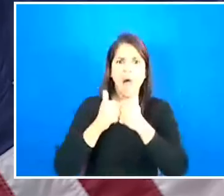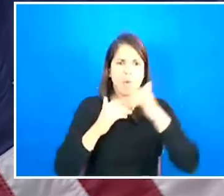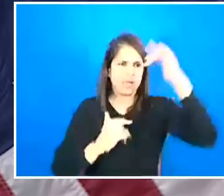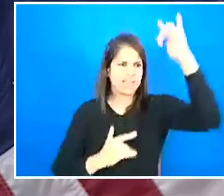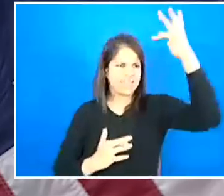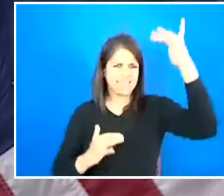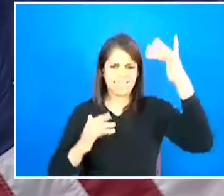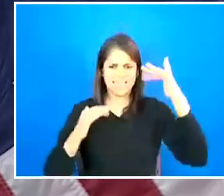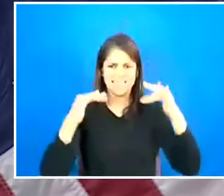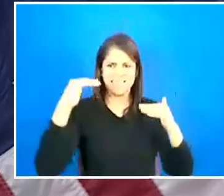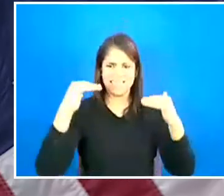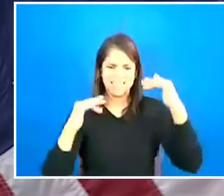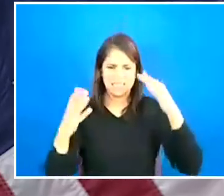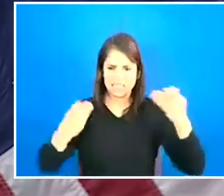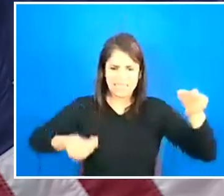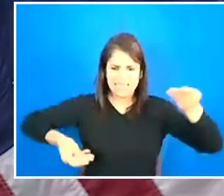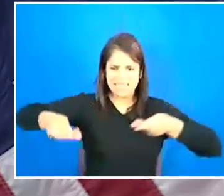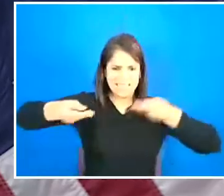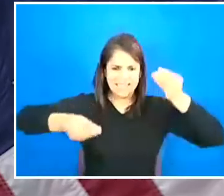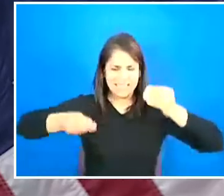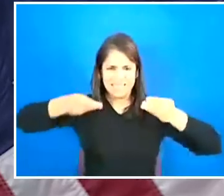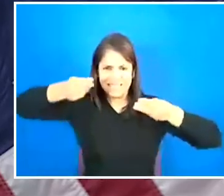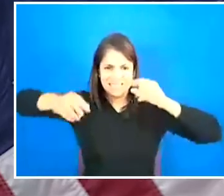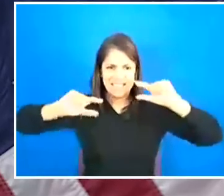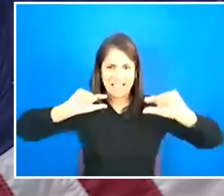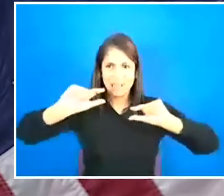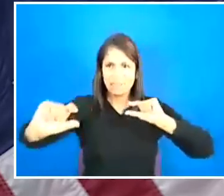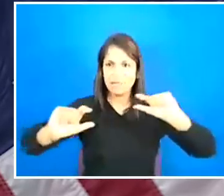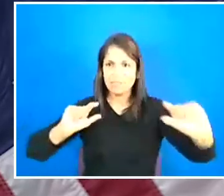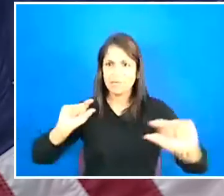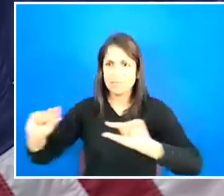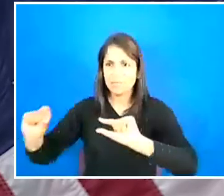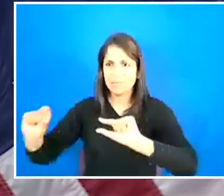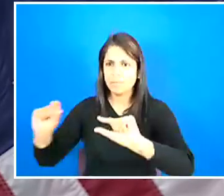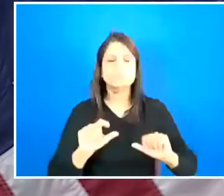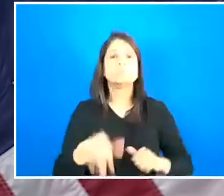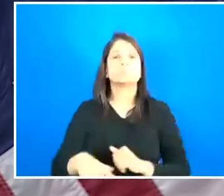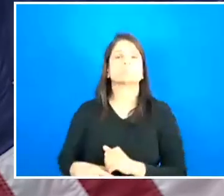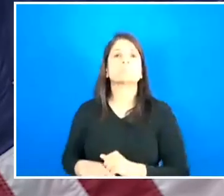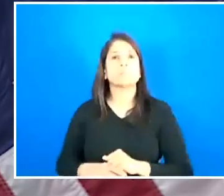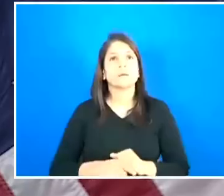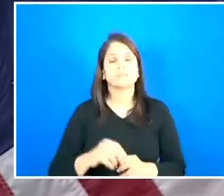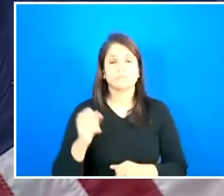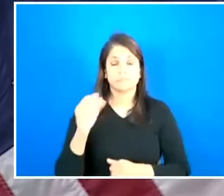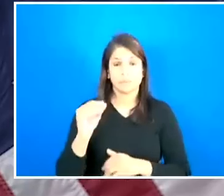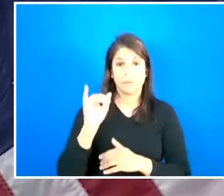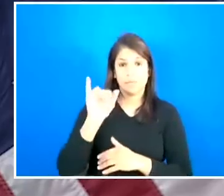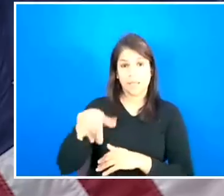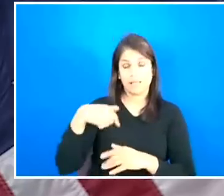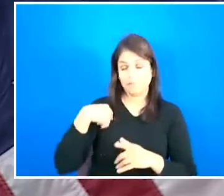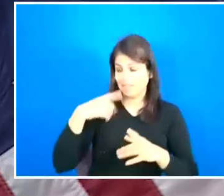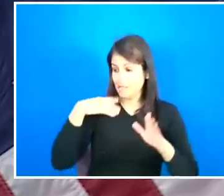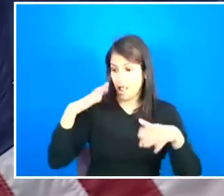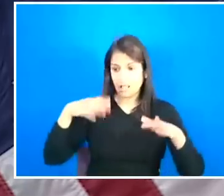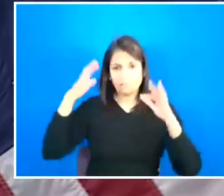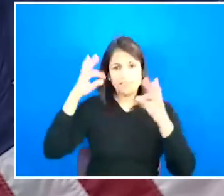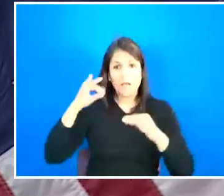WITH A CASH FLOW ISCRISON TOP OF THAT. ANY TIME THAT YOU BOOK A CIAPT AL